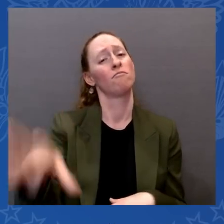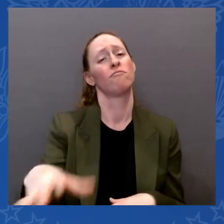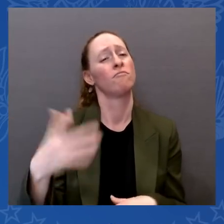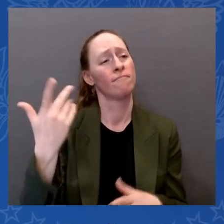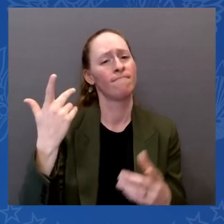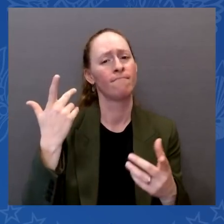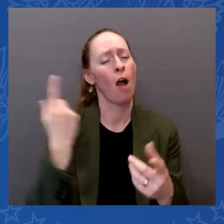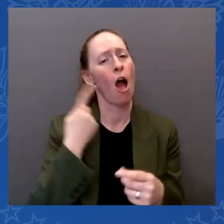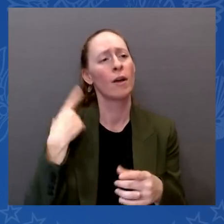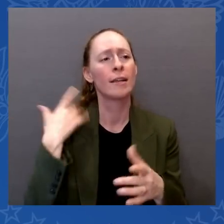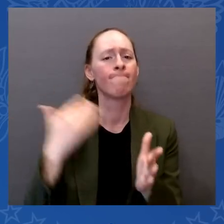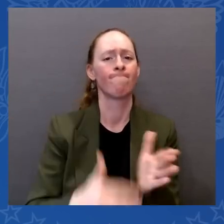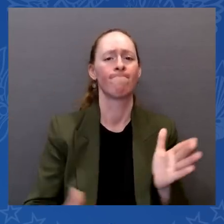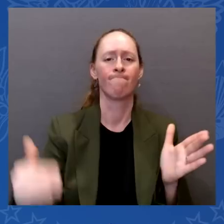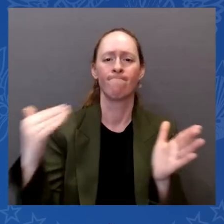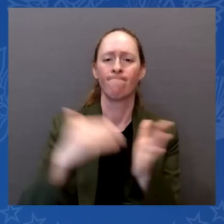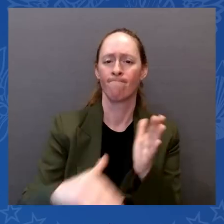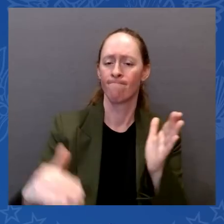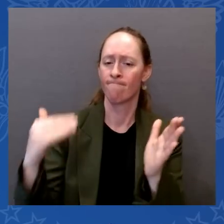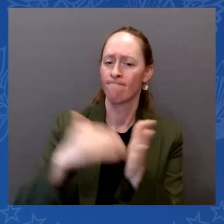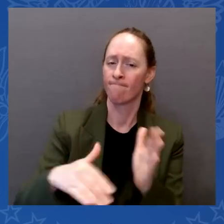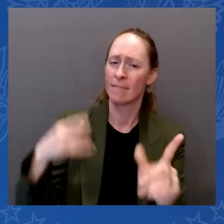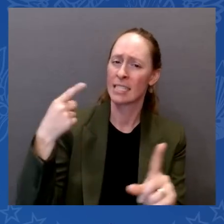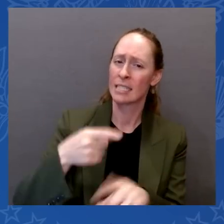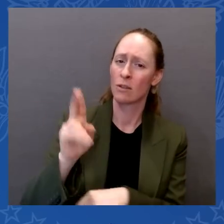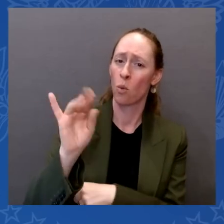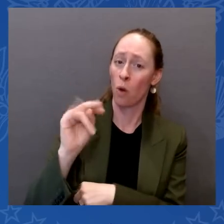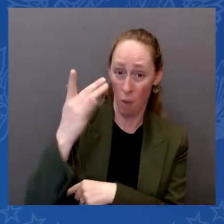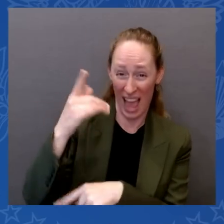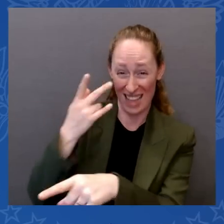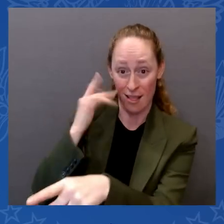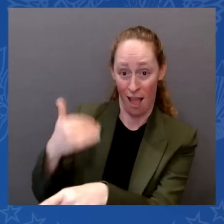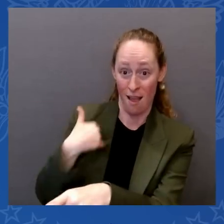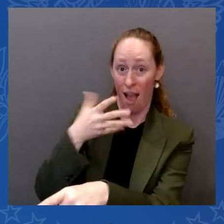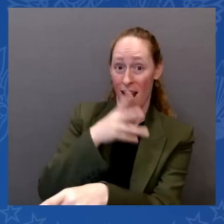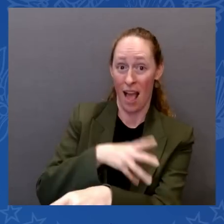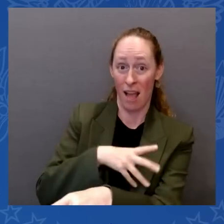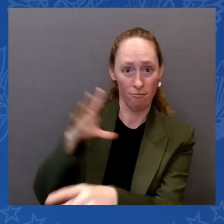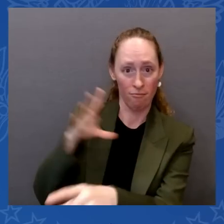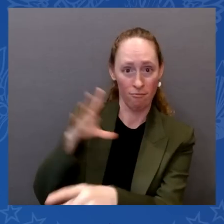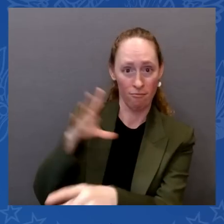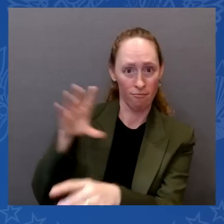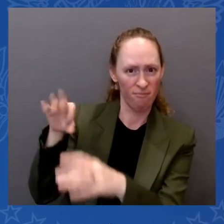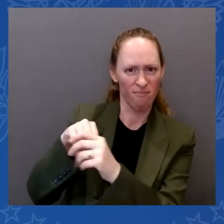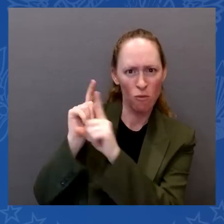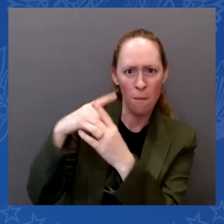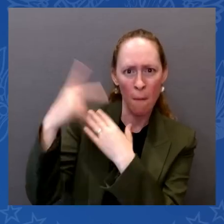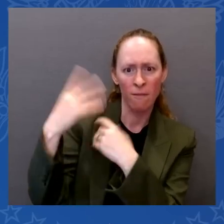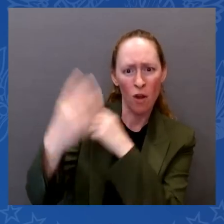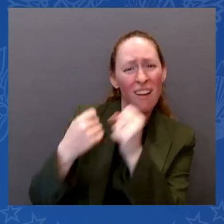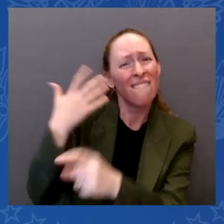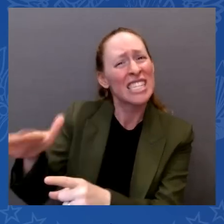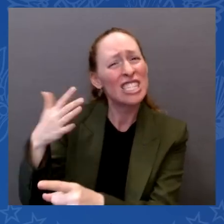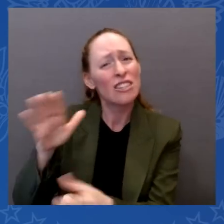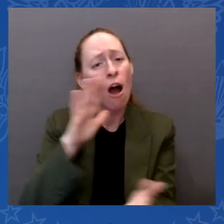she already gone to college -- four years. People think that you just walk in and say, "I want to be a electrician,"